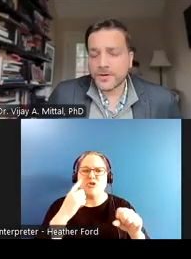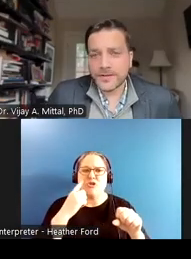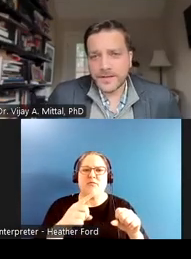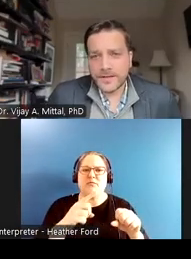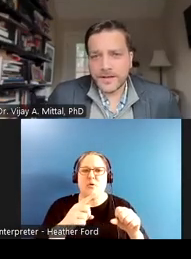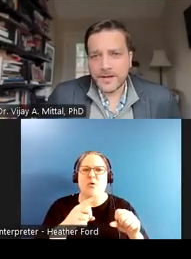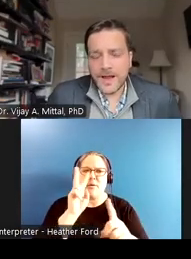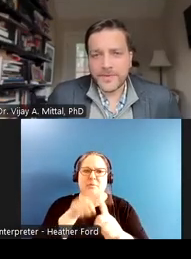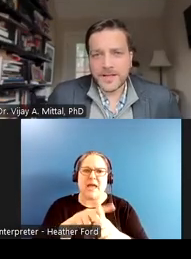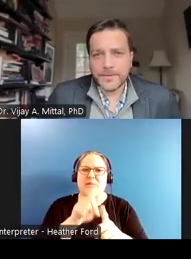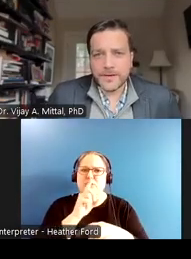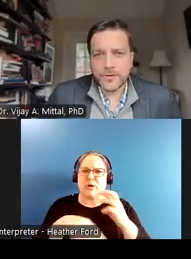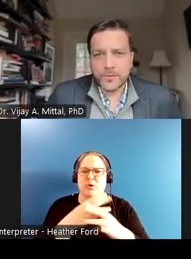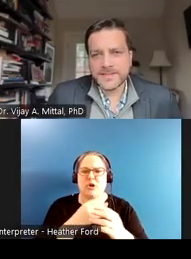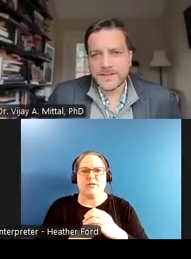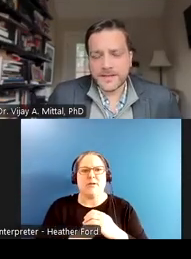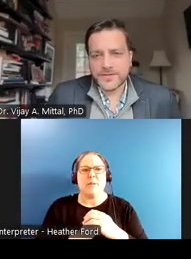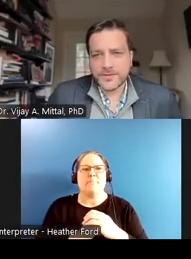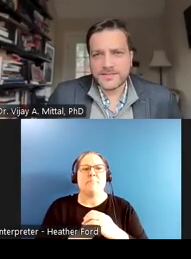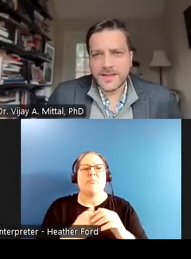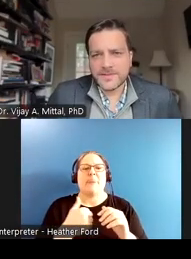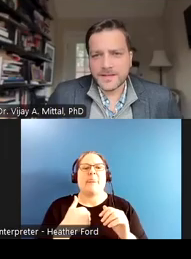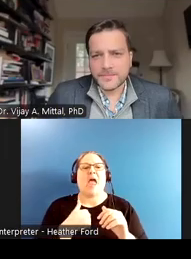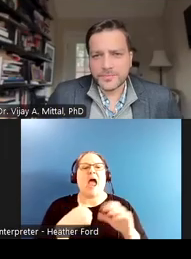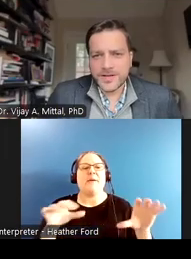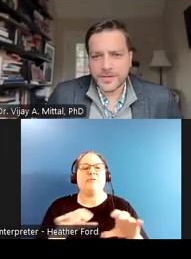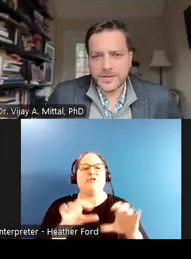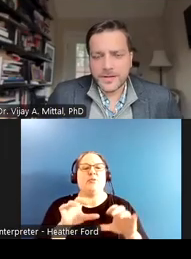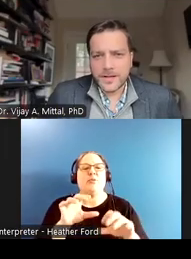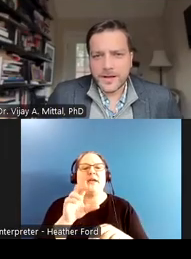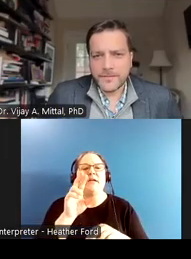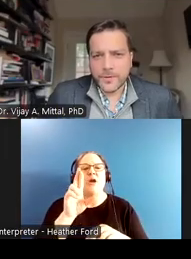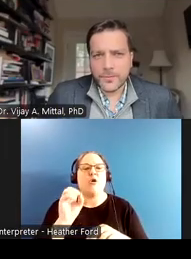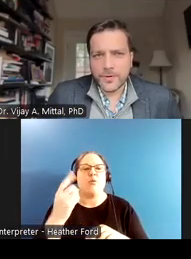currently uh wrapping up an RO1 study doing the same thing in depression um where we're